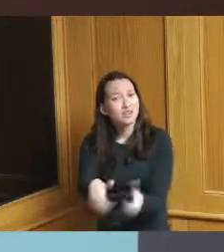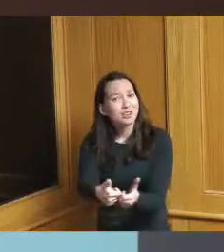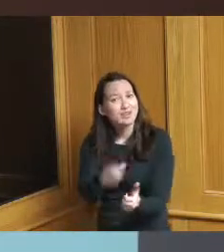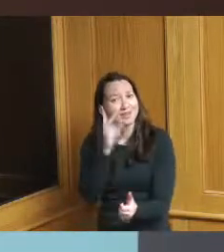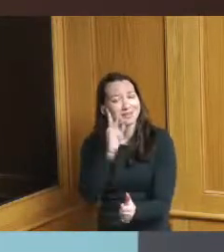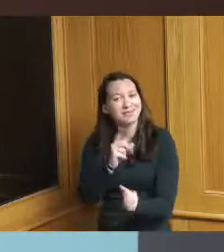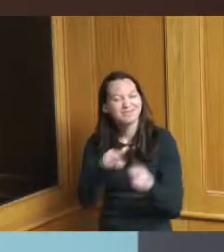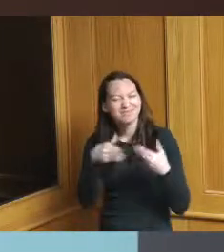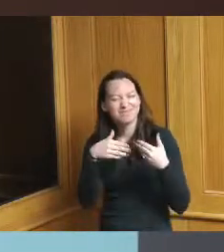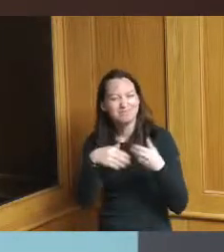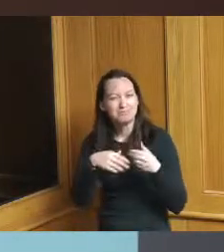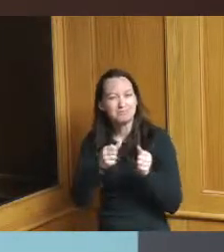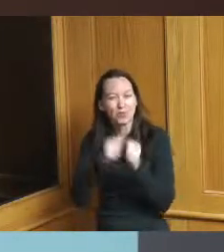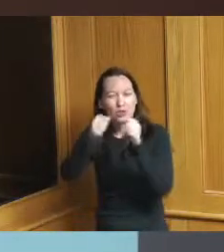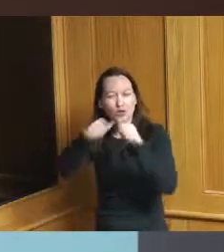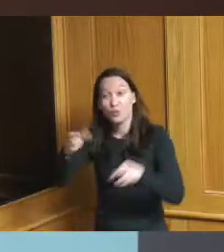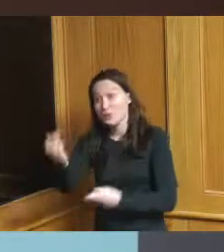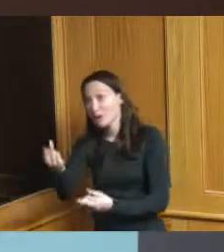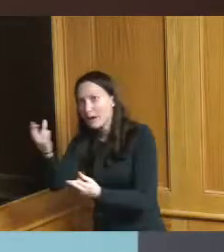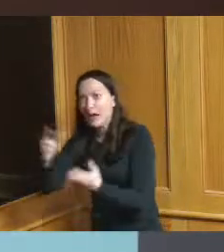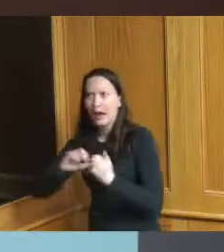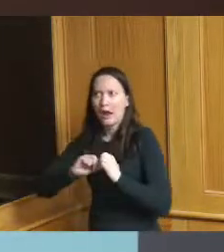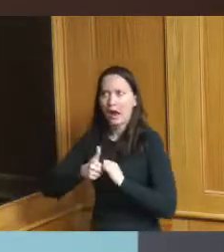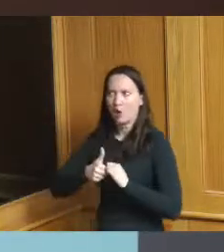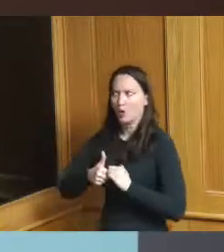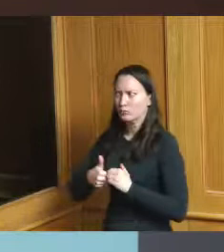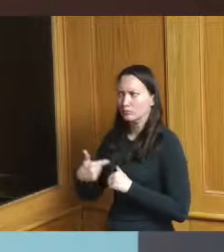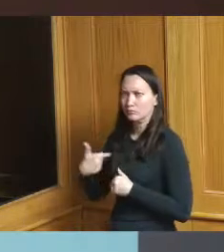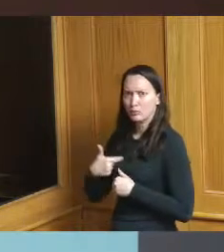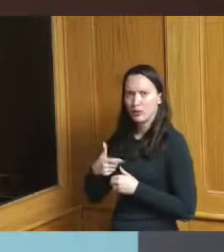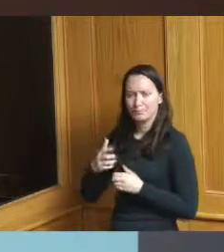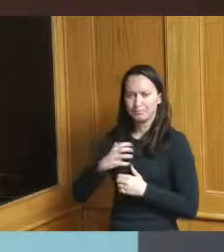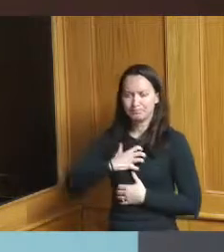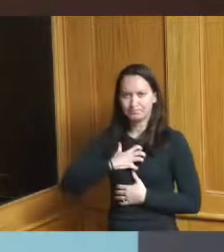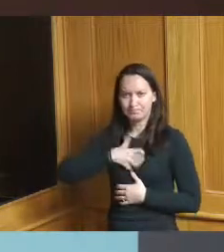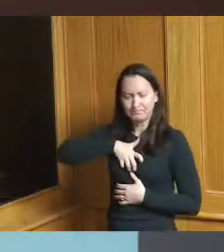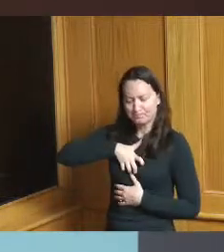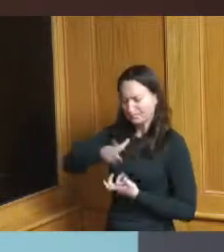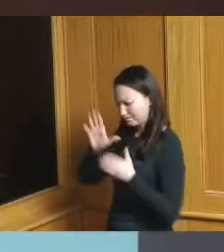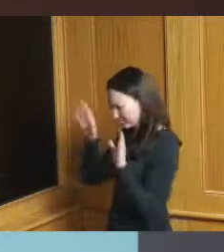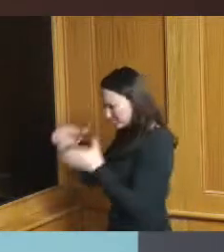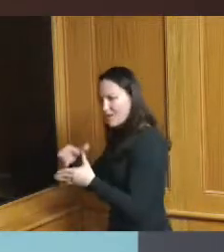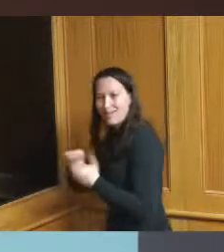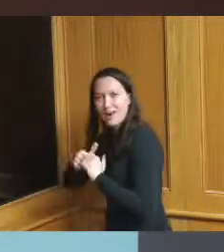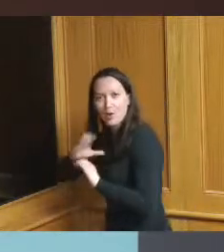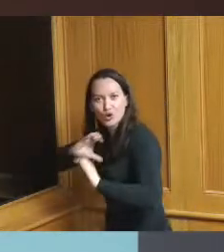know in a recommendation so how do we how do we shift from you know how we're communicating with